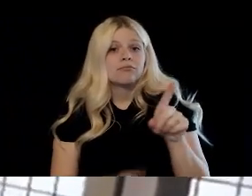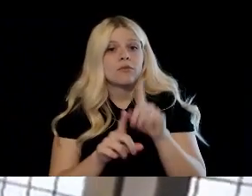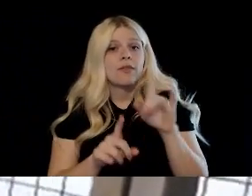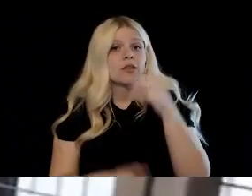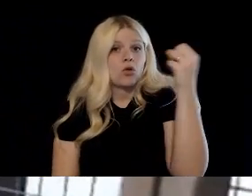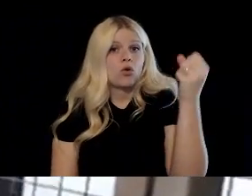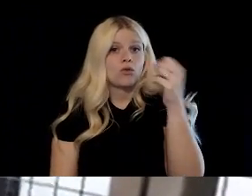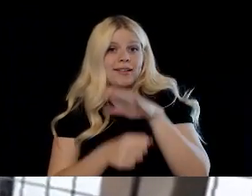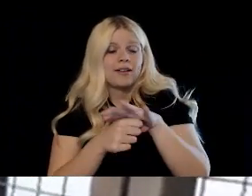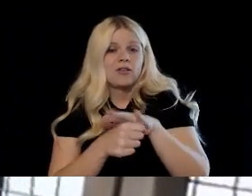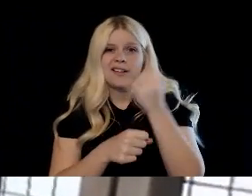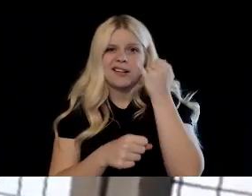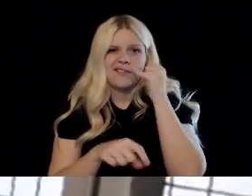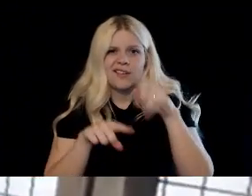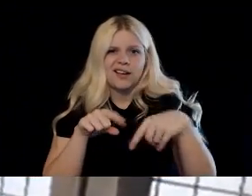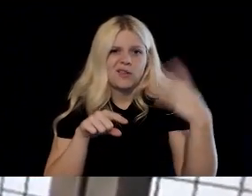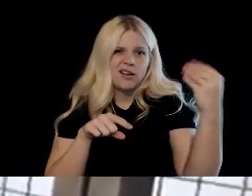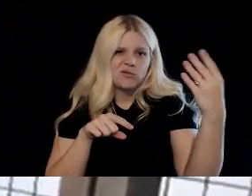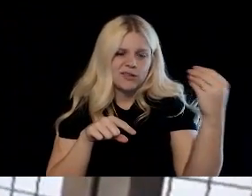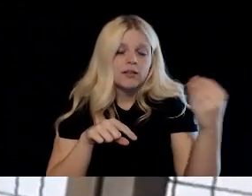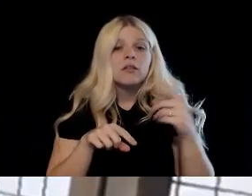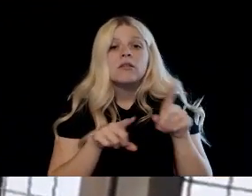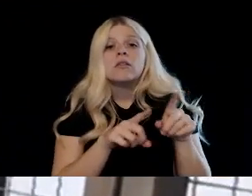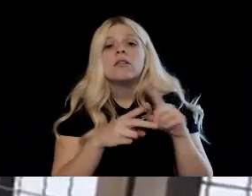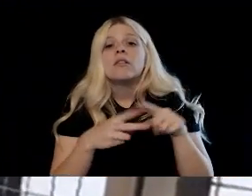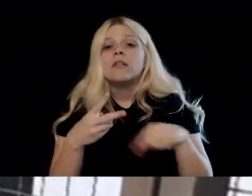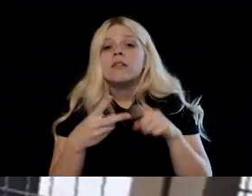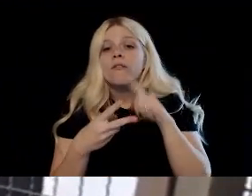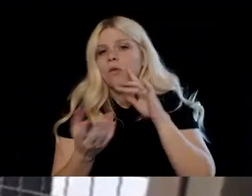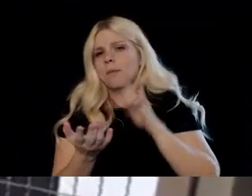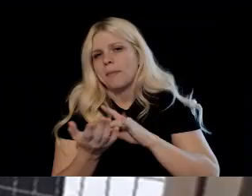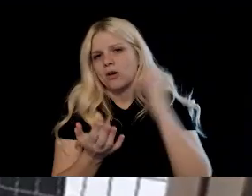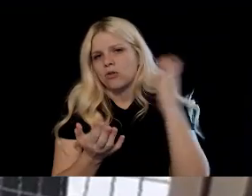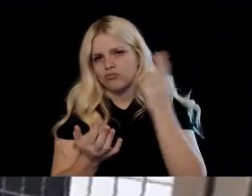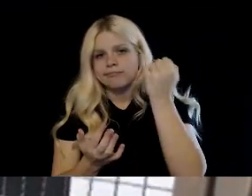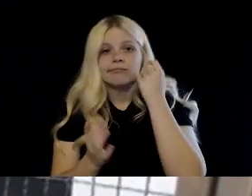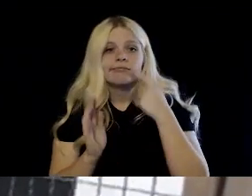that's what this is for. But also, it can be a medical tool, so if for any reason we have an animal who is sick or